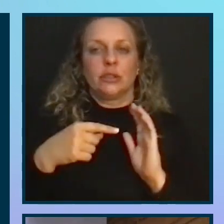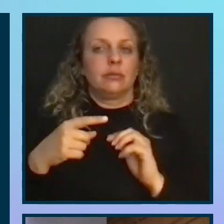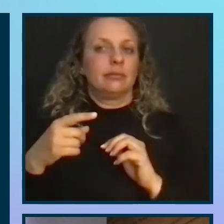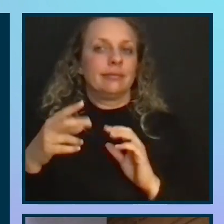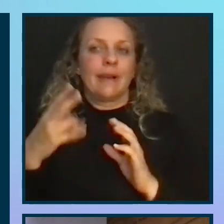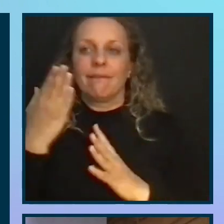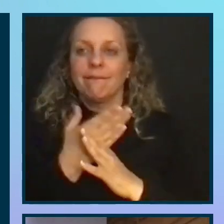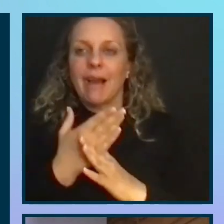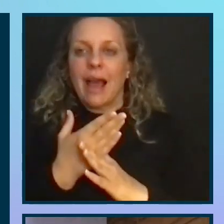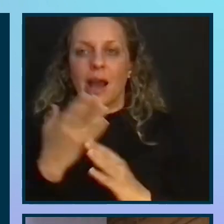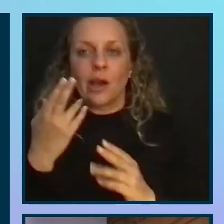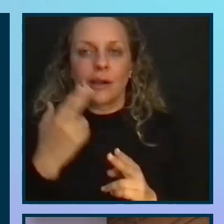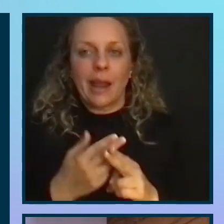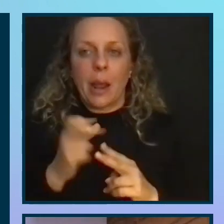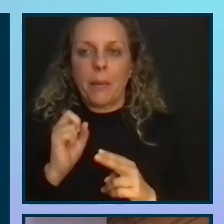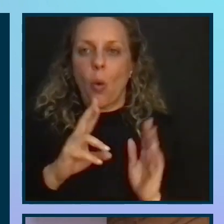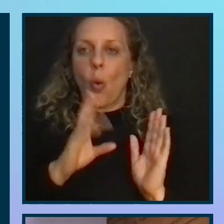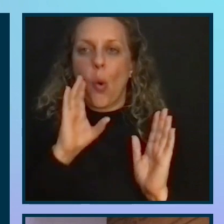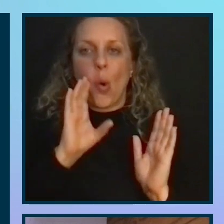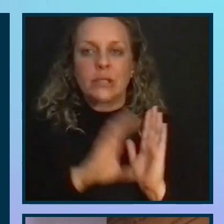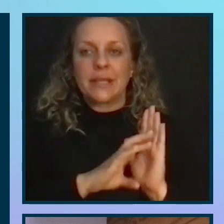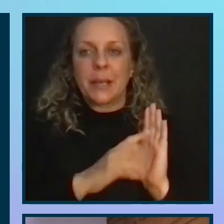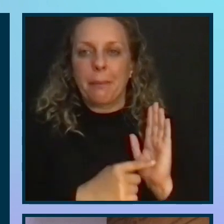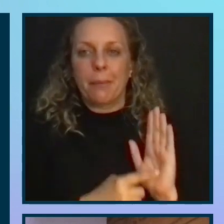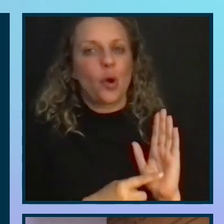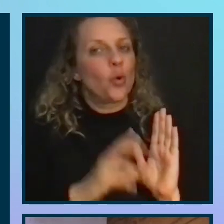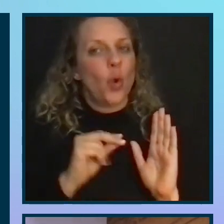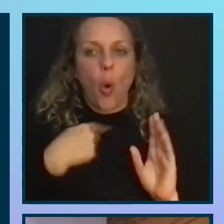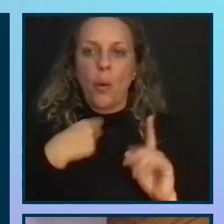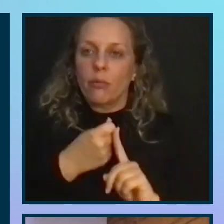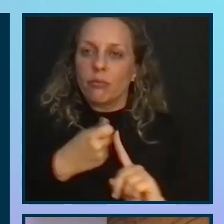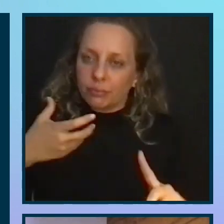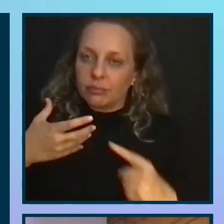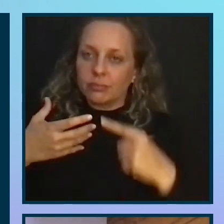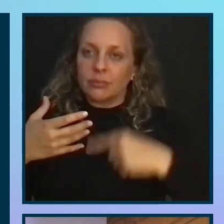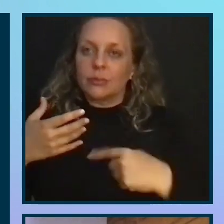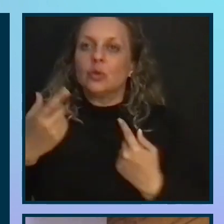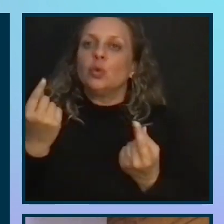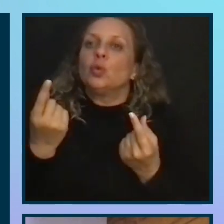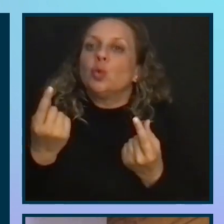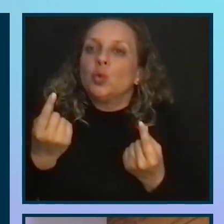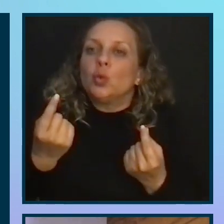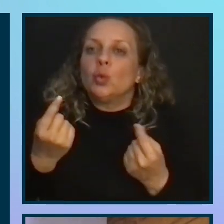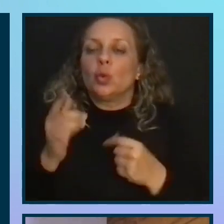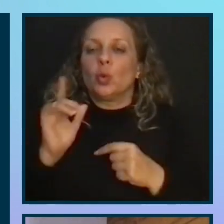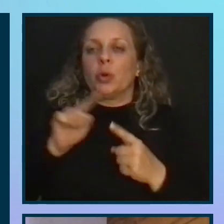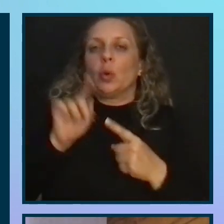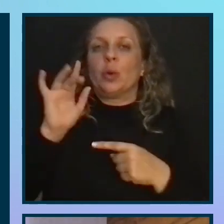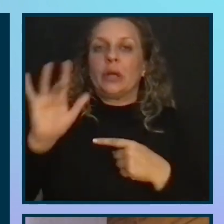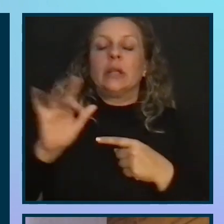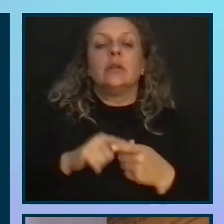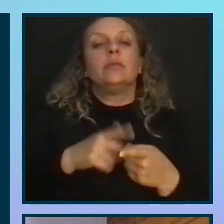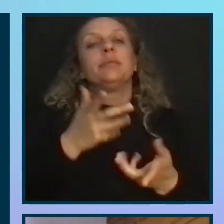So we clearly conveying what those icon buttons do. Interactive custom elements are identified,